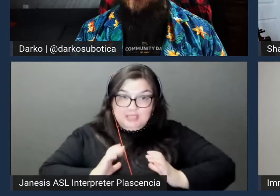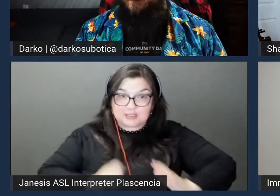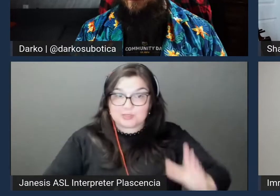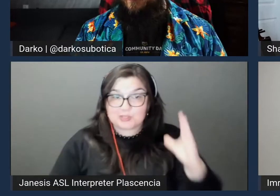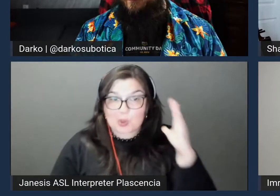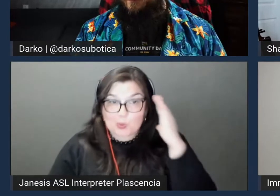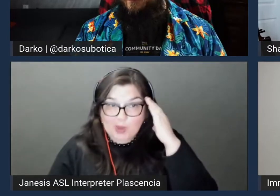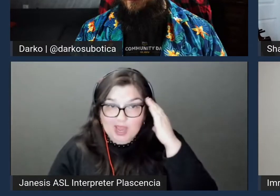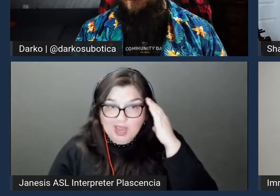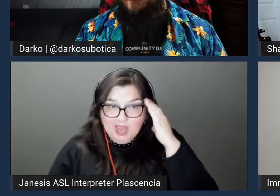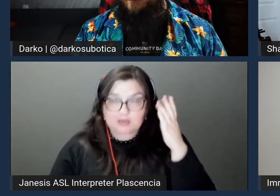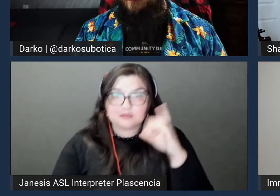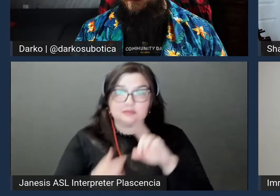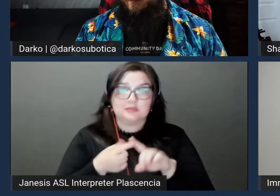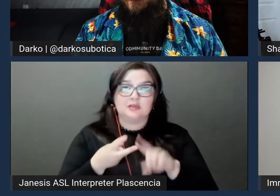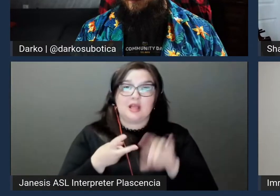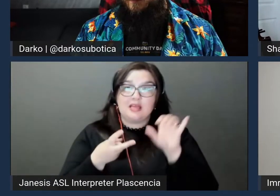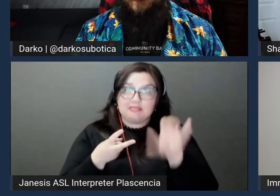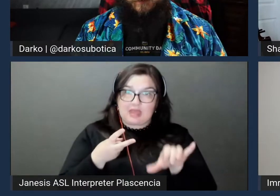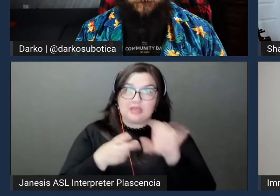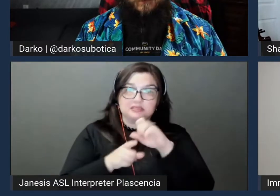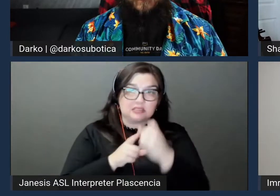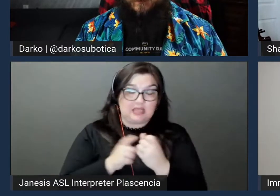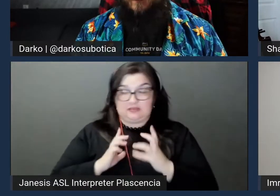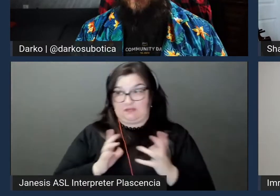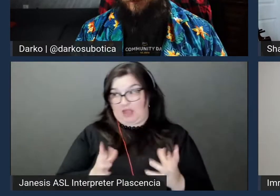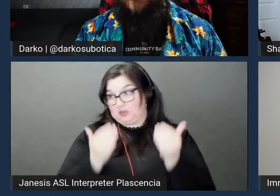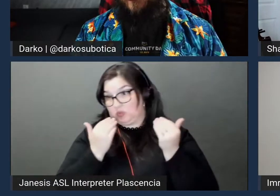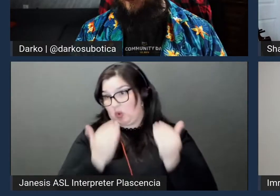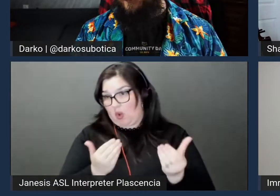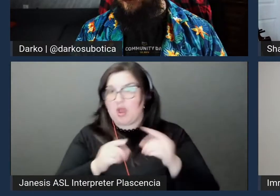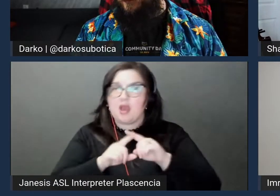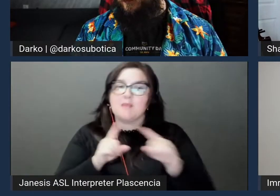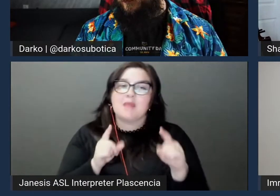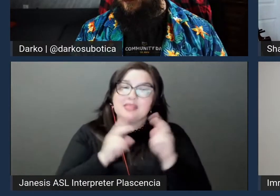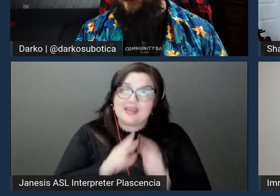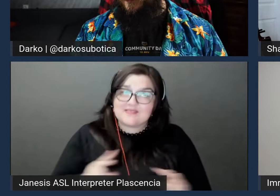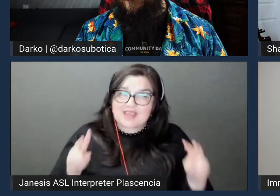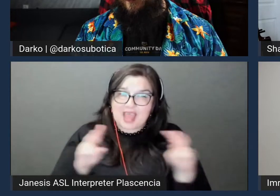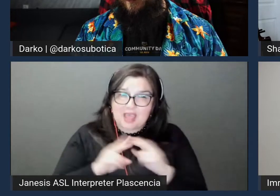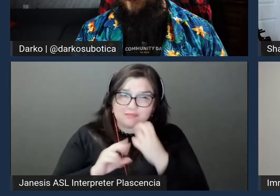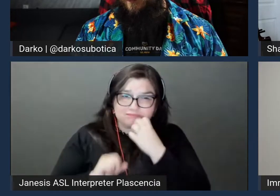this is the case and they want to do it, that's great. The big value proposition for Panorama is that